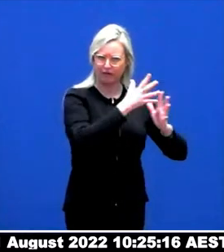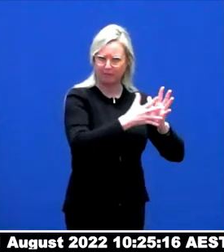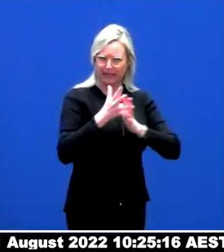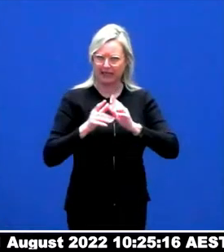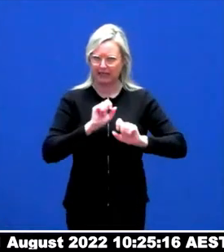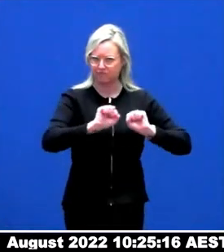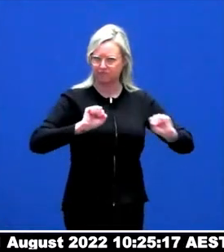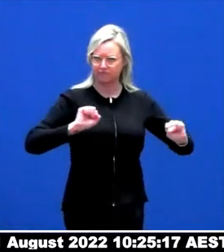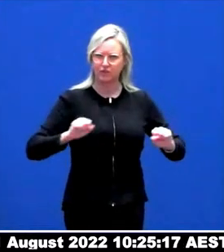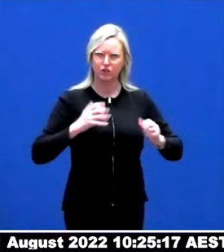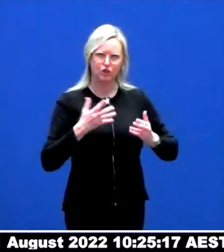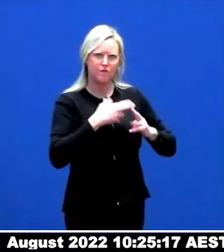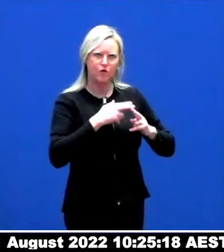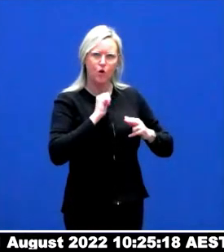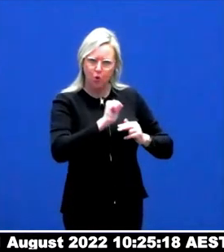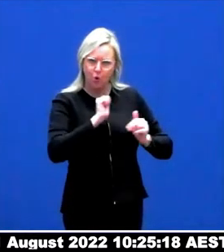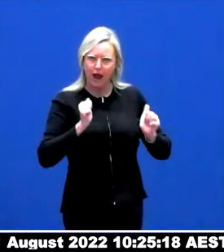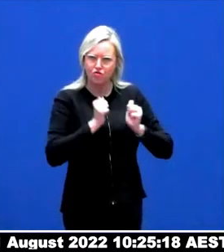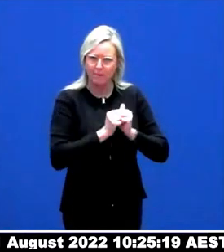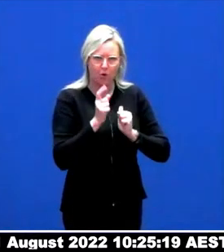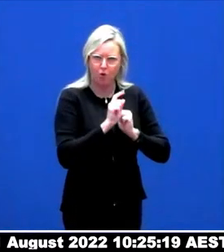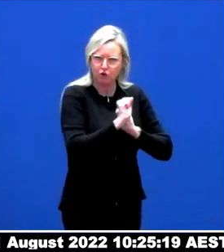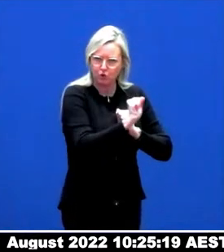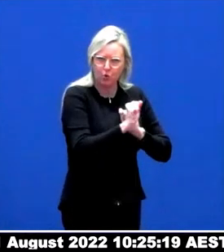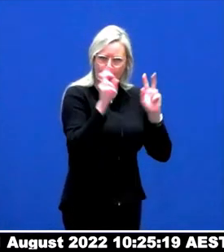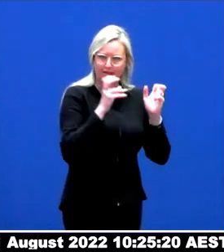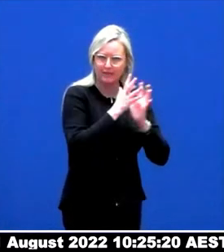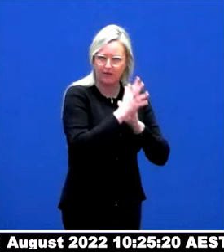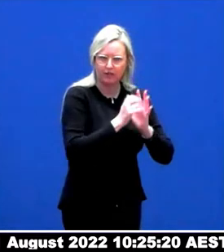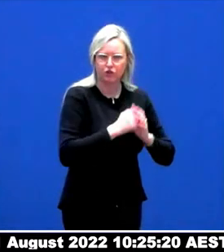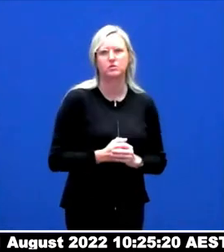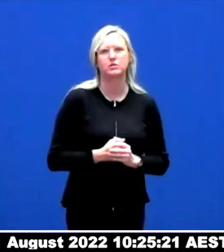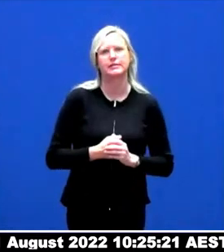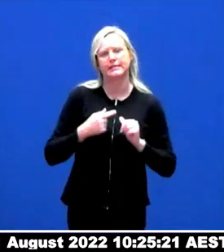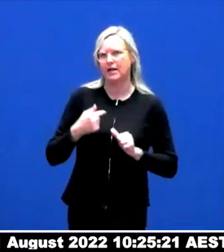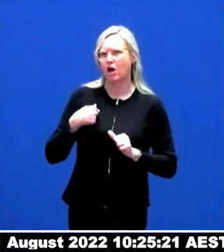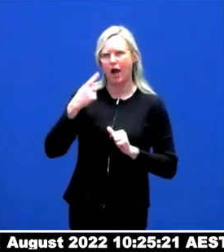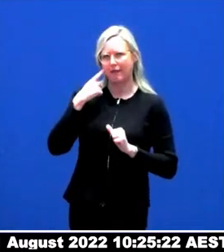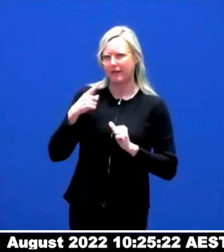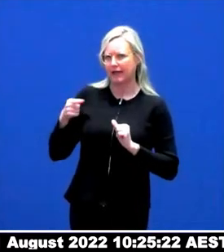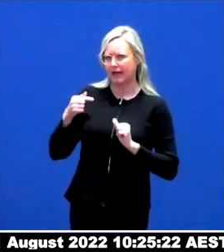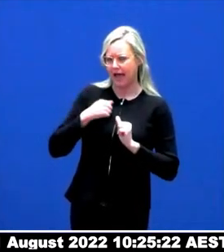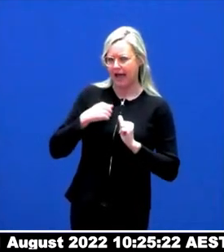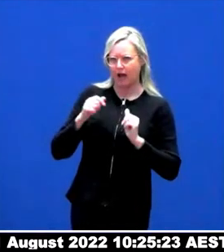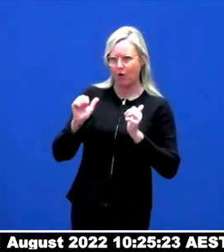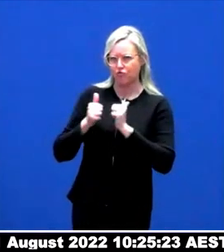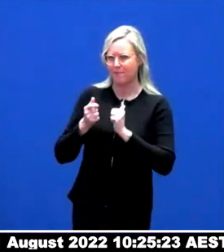I don't think the definition is outlined anywhere in the Agreement. I couldn't see a definition in the Agreement.